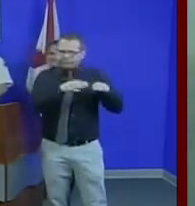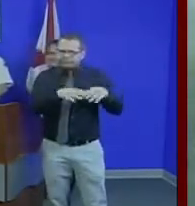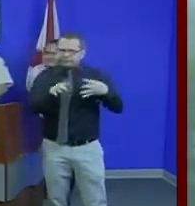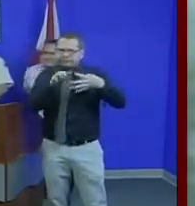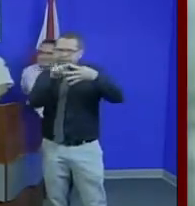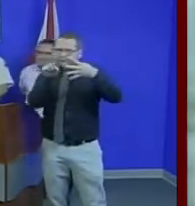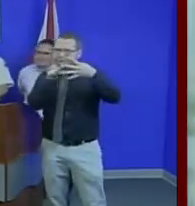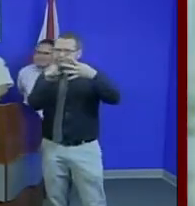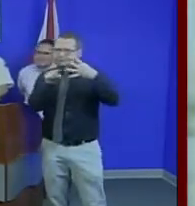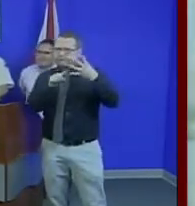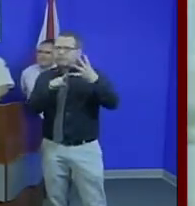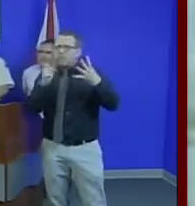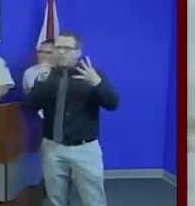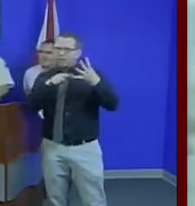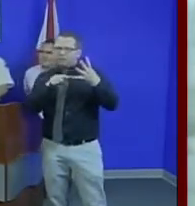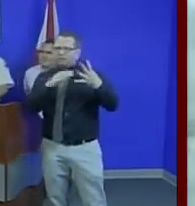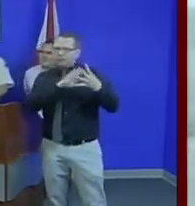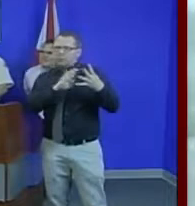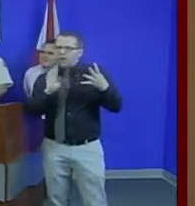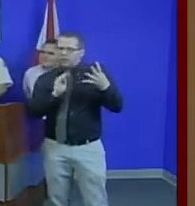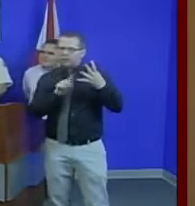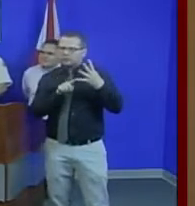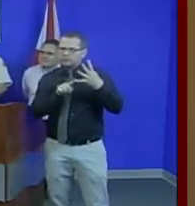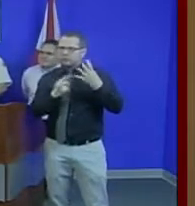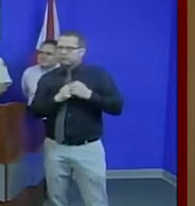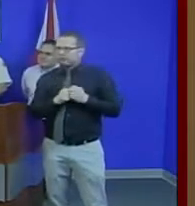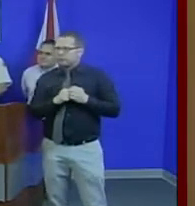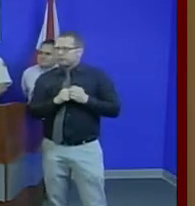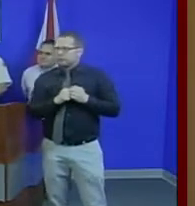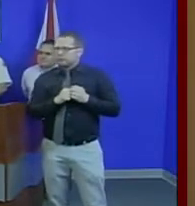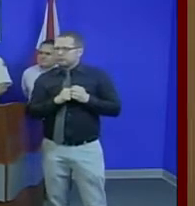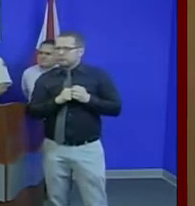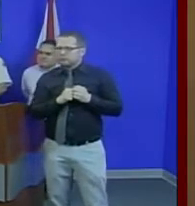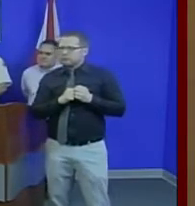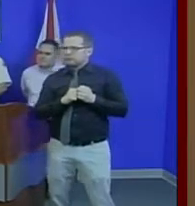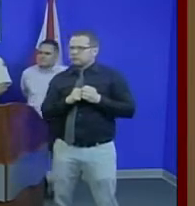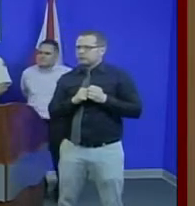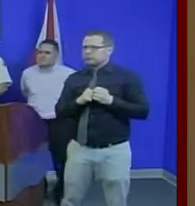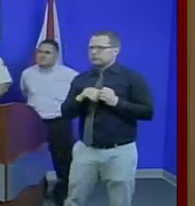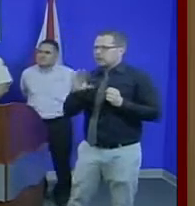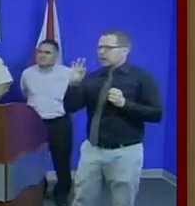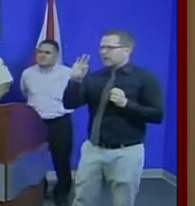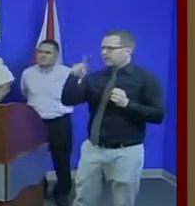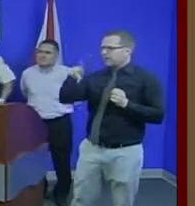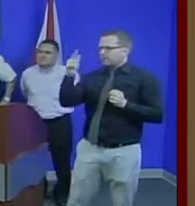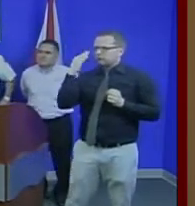THE STATE. NO ADDITIONAL, BUT FP ANDL HAS